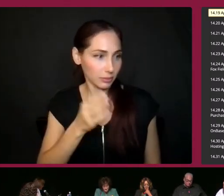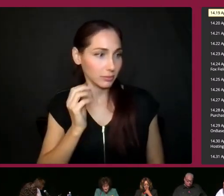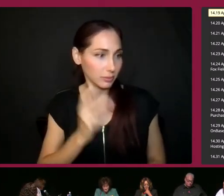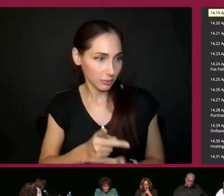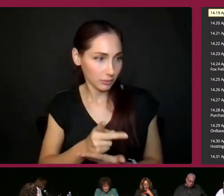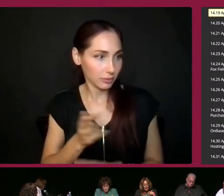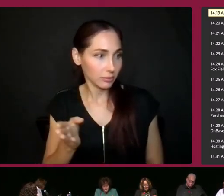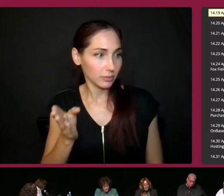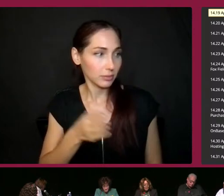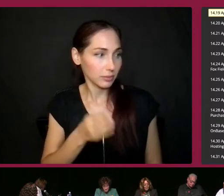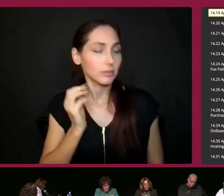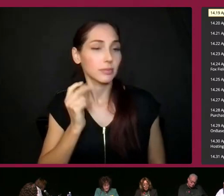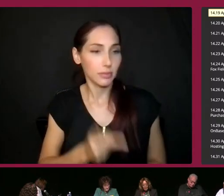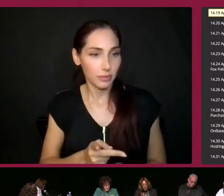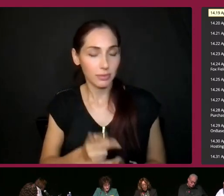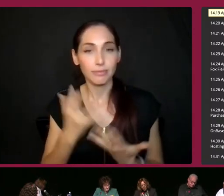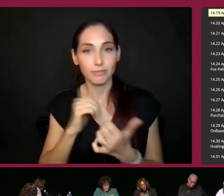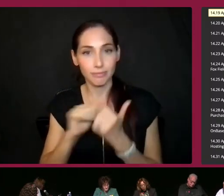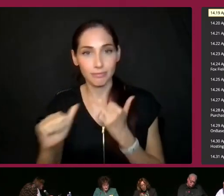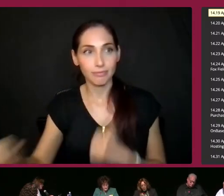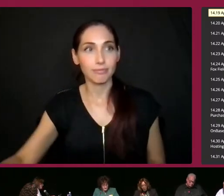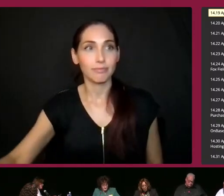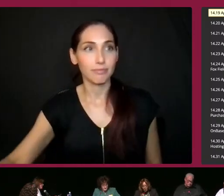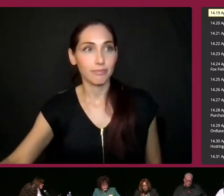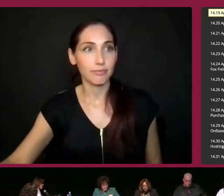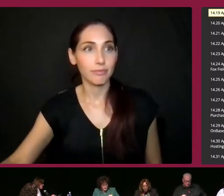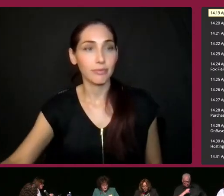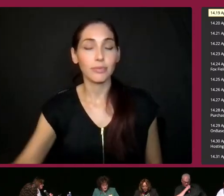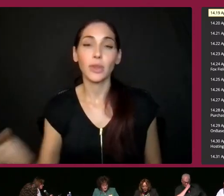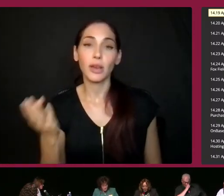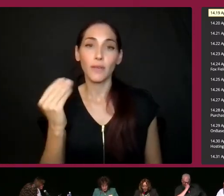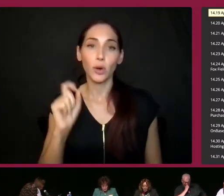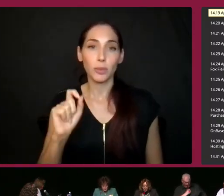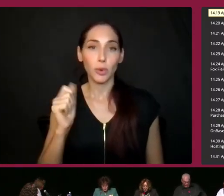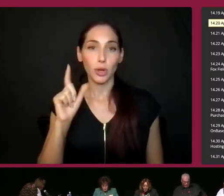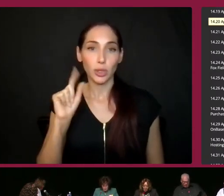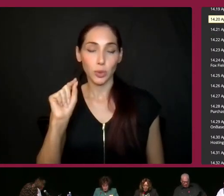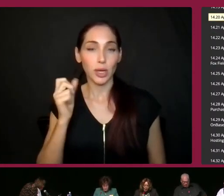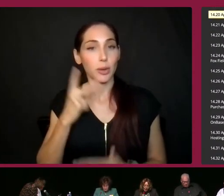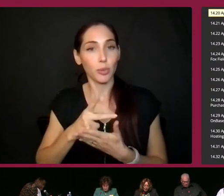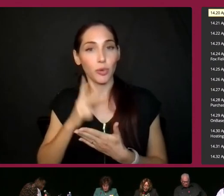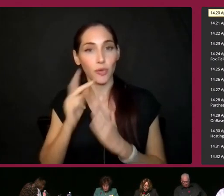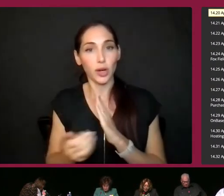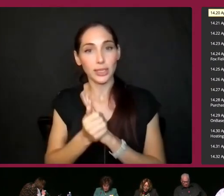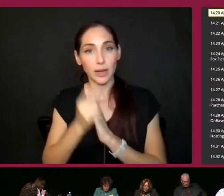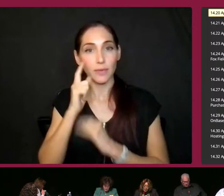Trustee Harvey? Yes. Motion carries. 1420, approval of the Addendum to the 2018 Facilities